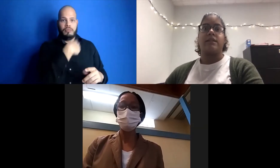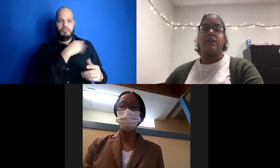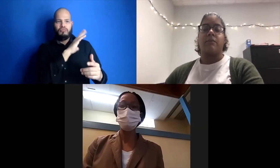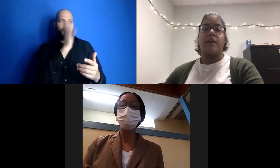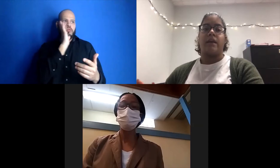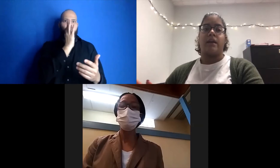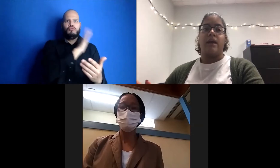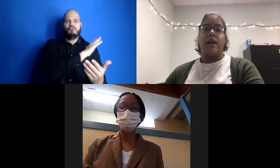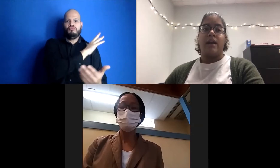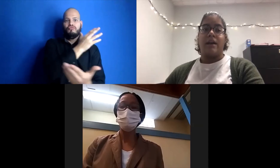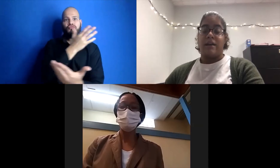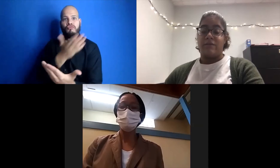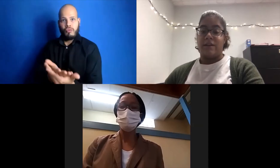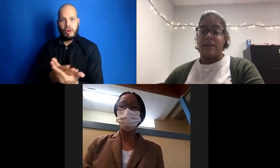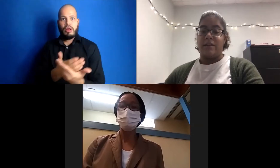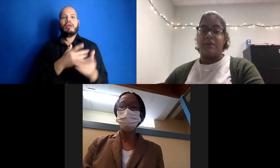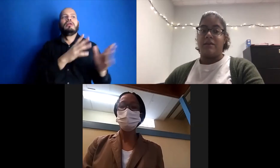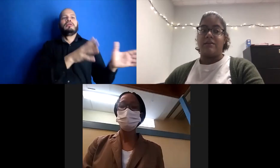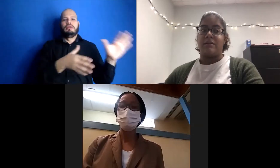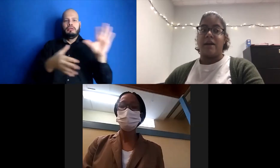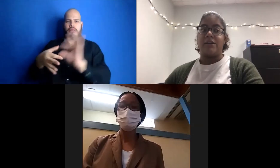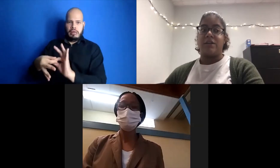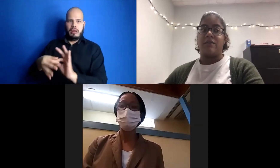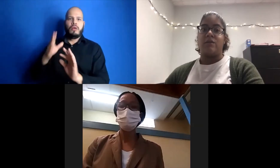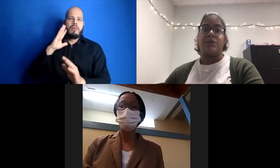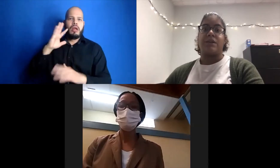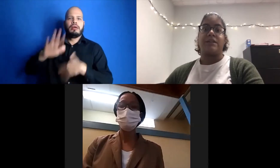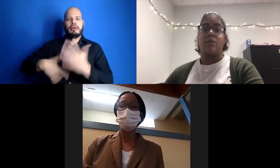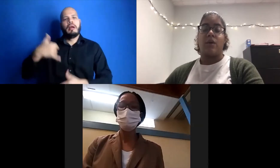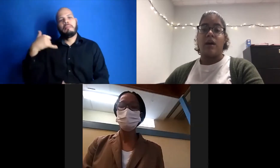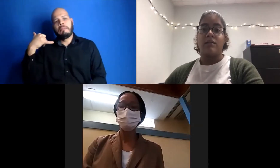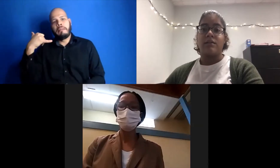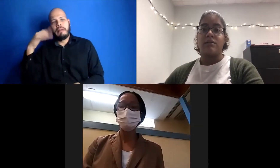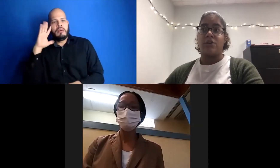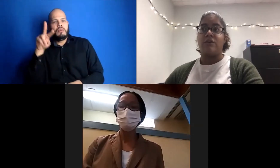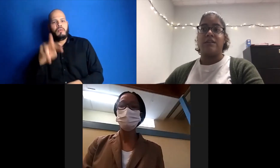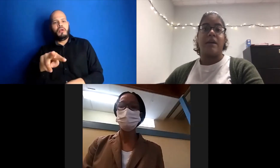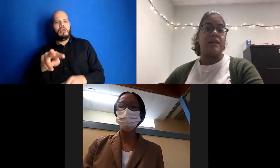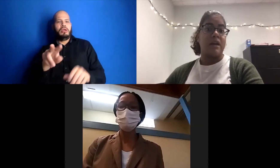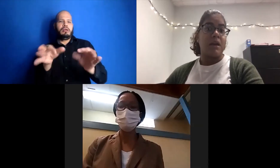something I definitely need because imagine if I was working somewhere else during this pandemic